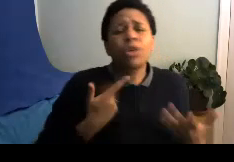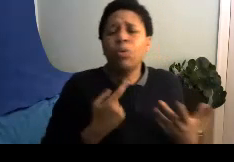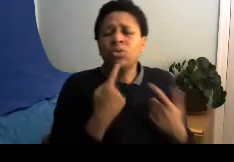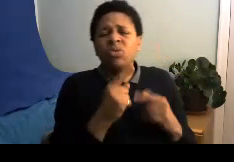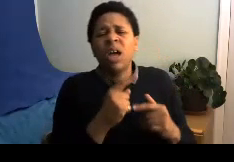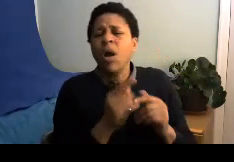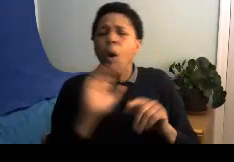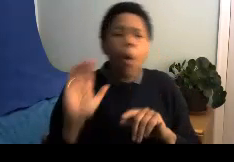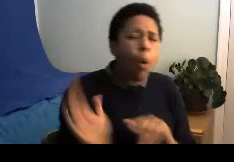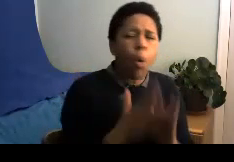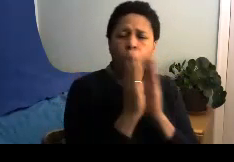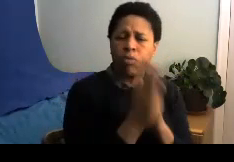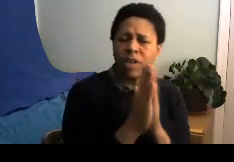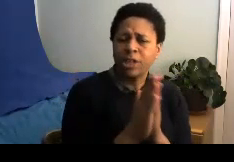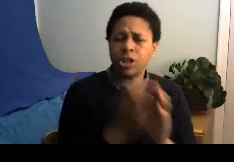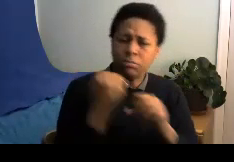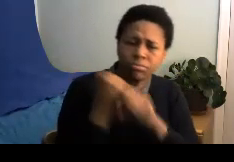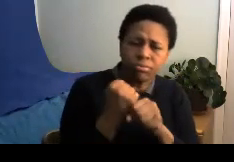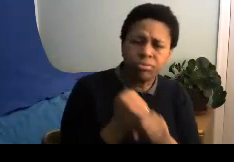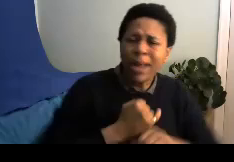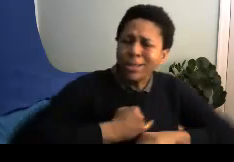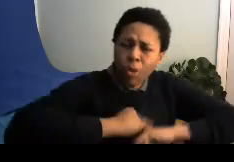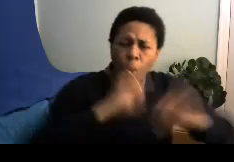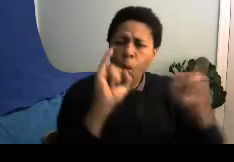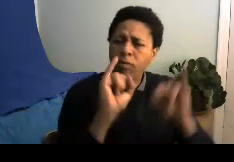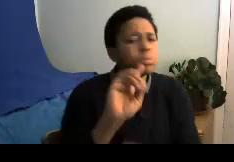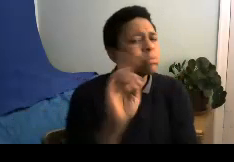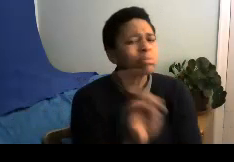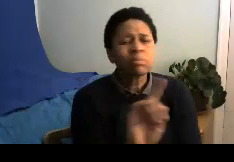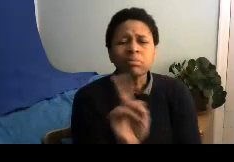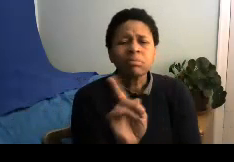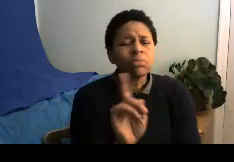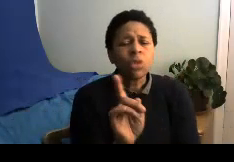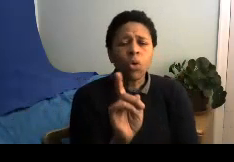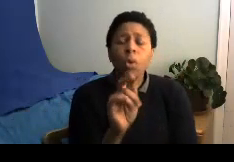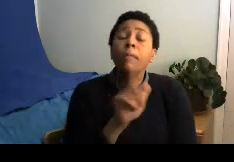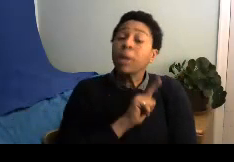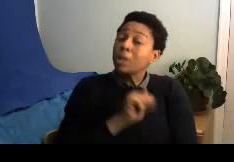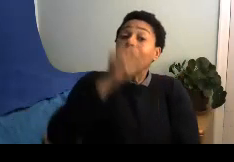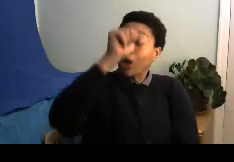closing the door, on spirituality, because I know how important that is, for some people, you look at the way the